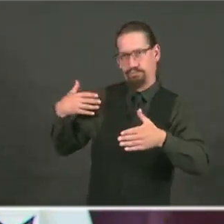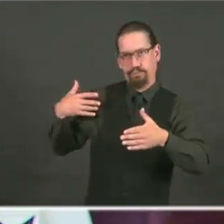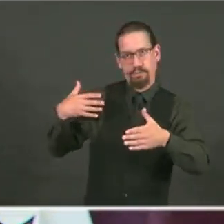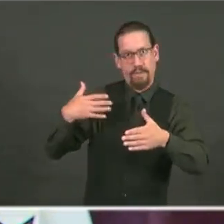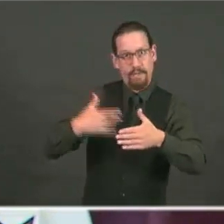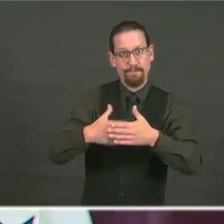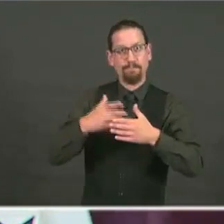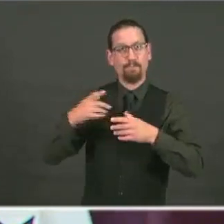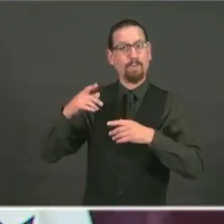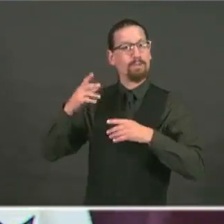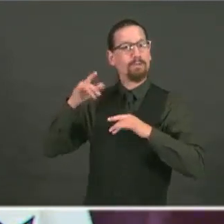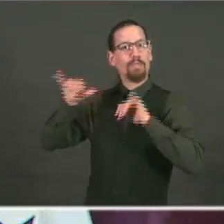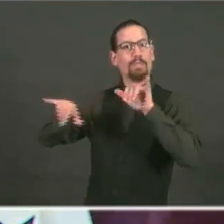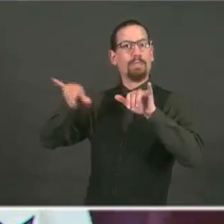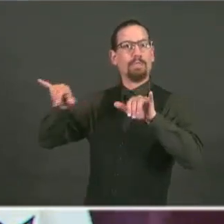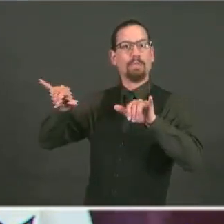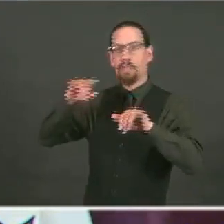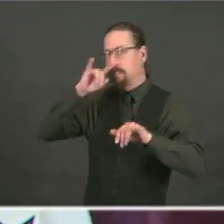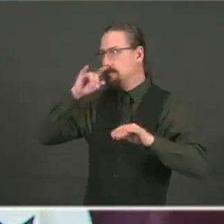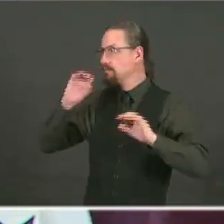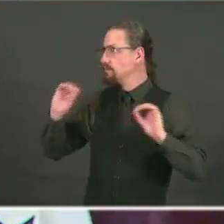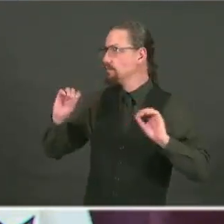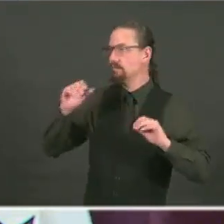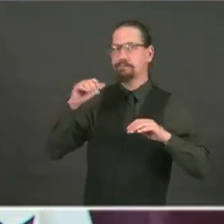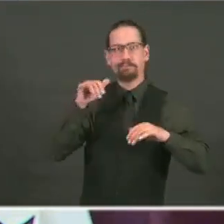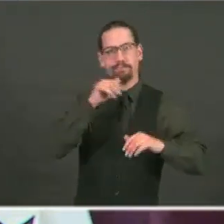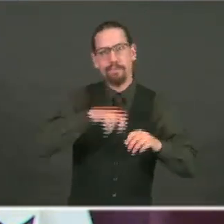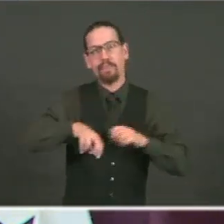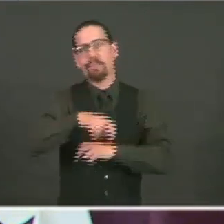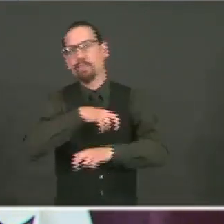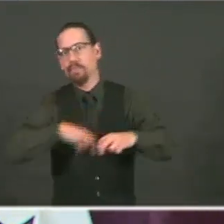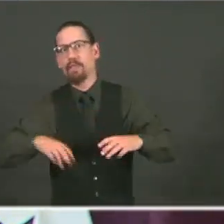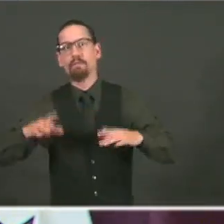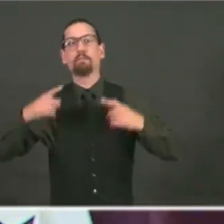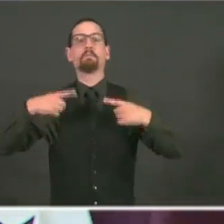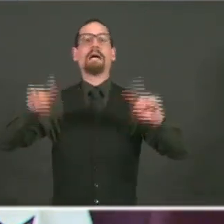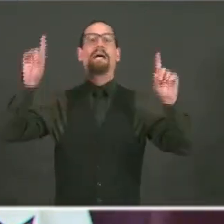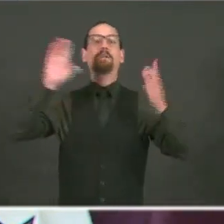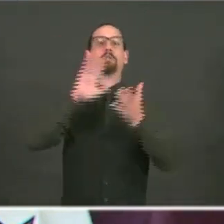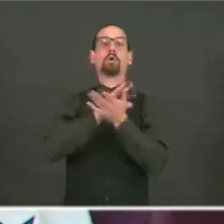STUDENTS WHO HAVE BEEN COOPED UP WITHOUT SCHOOL AND IT WAS GREAT.